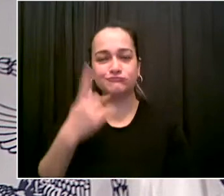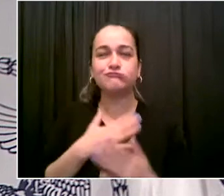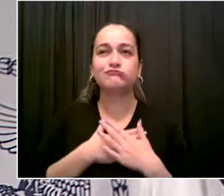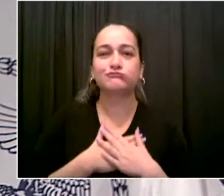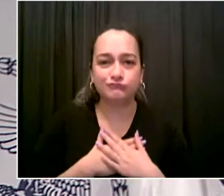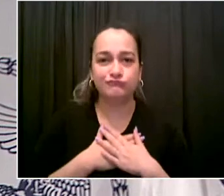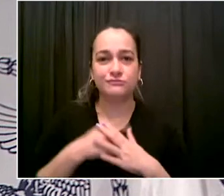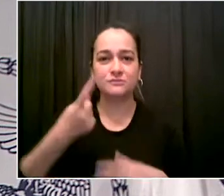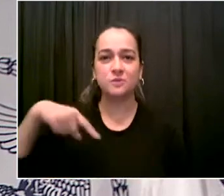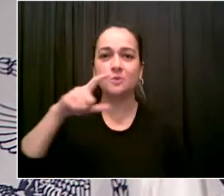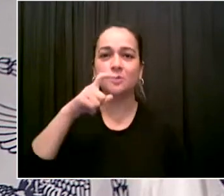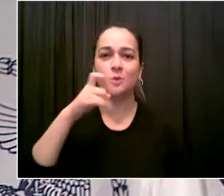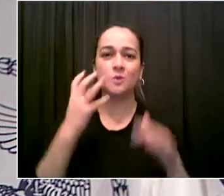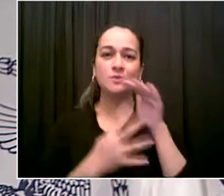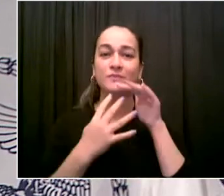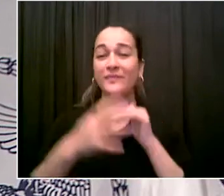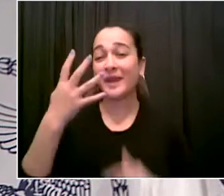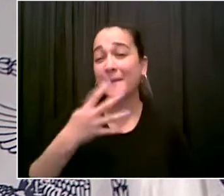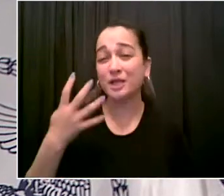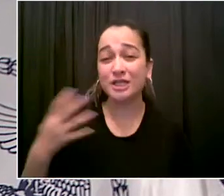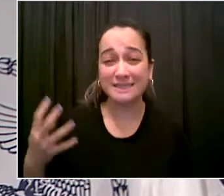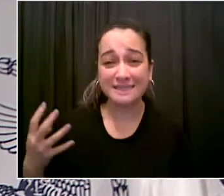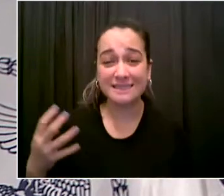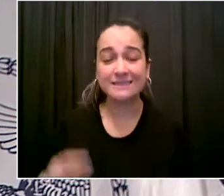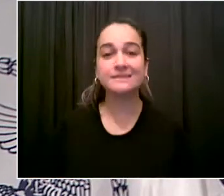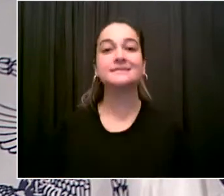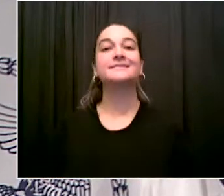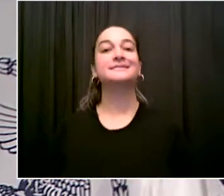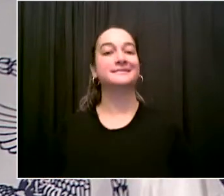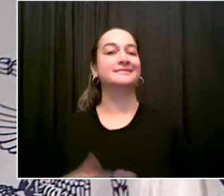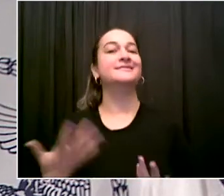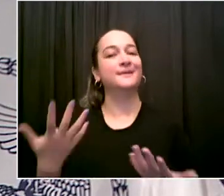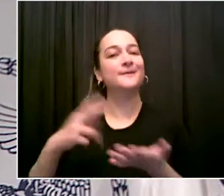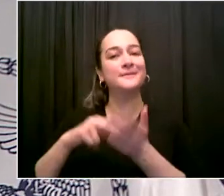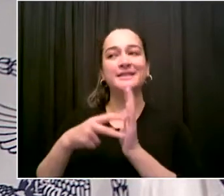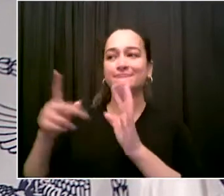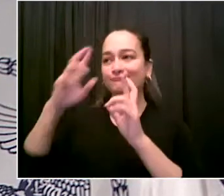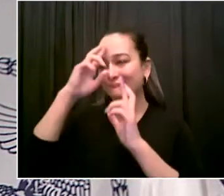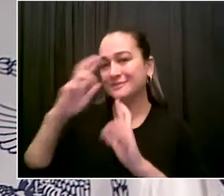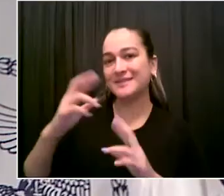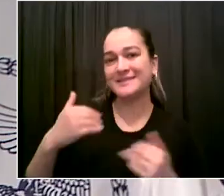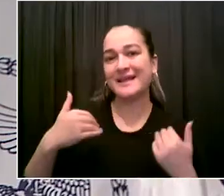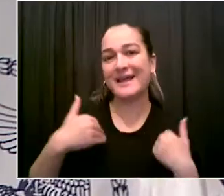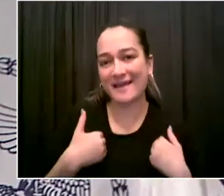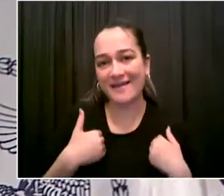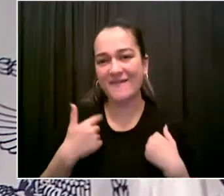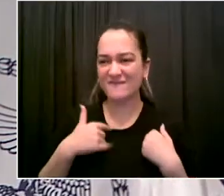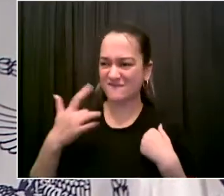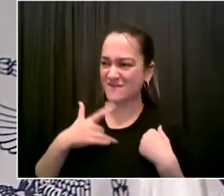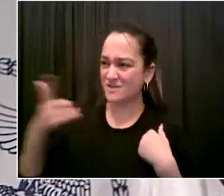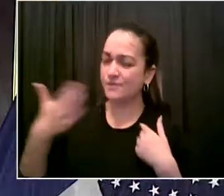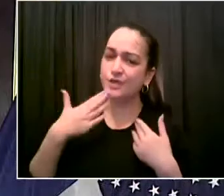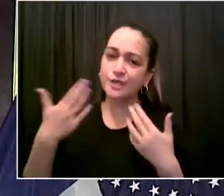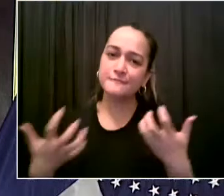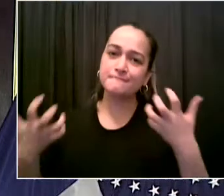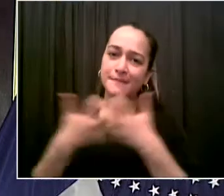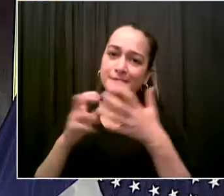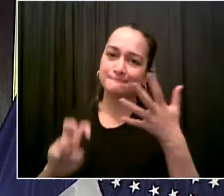EXTRAORDINARY LEGAL SKILL AND GREAT JUDGMENT. I CANNOT THINK LITERALLY OF A BETTER PERSON TO HELP NEW YORK CITY'S RECOY VER